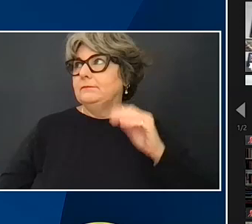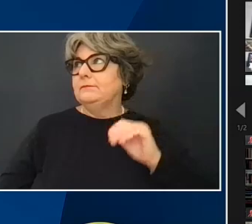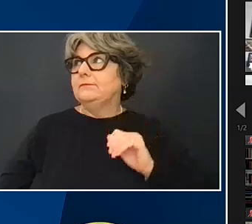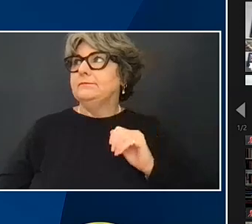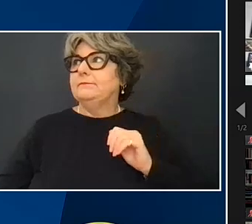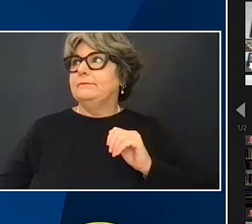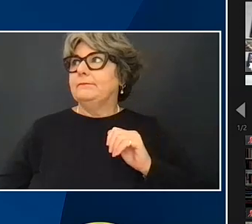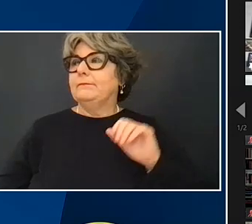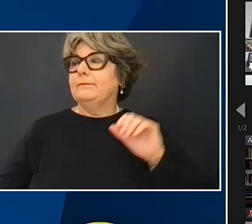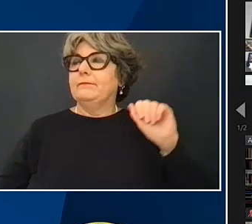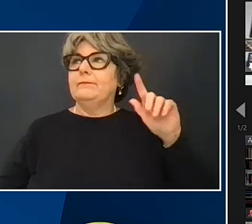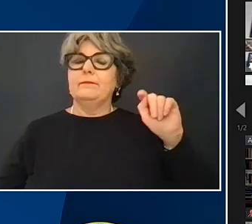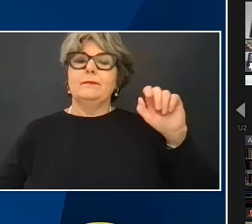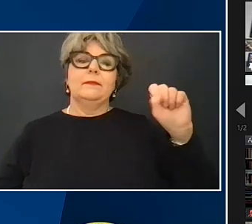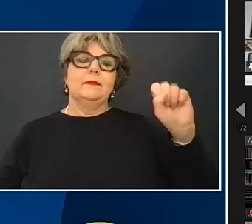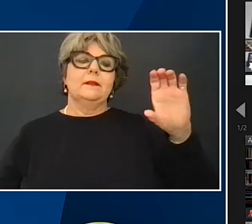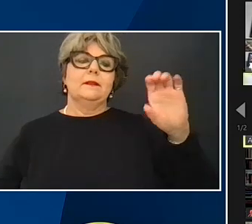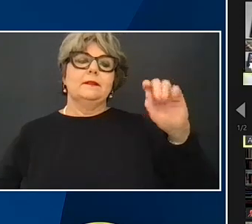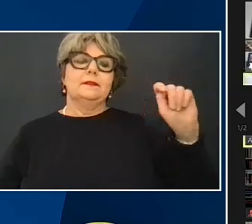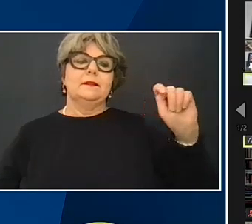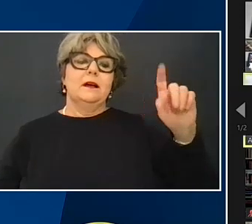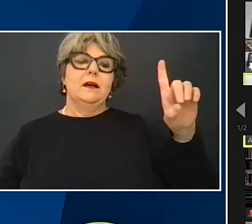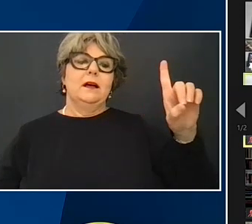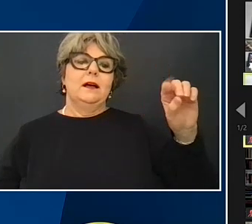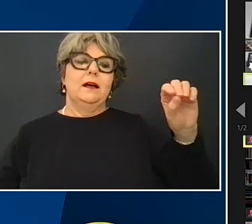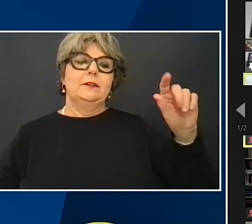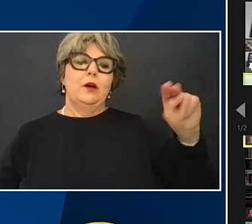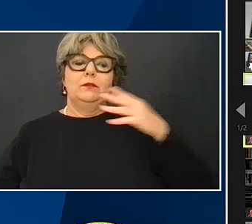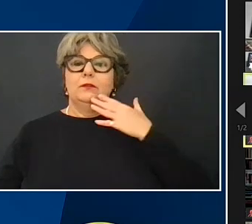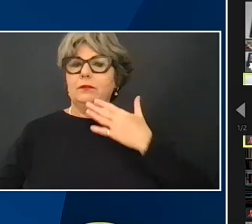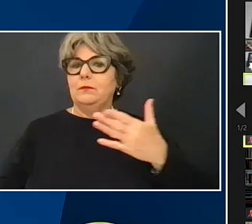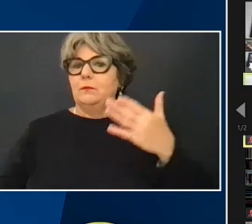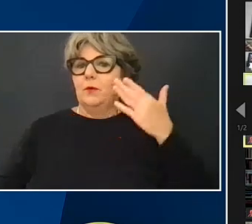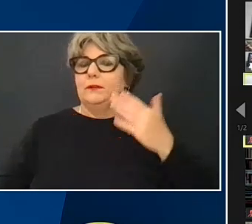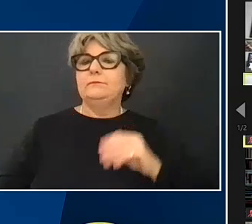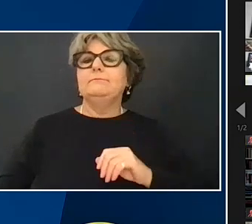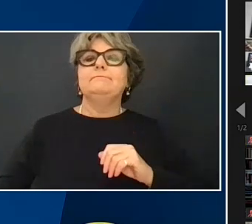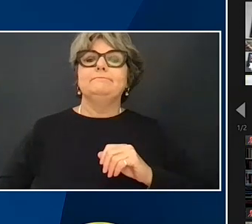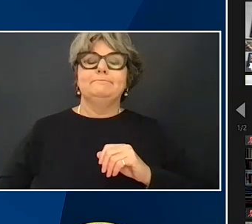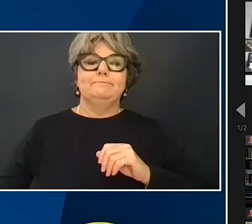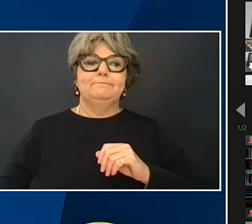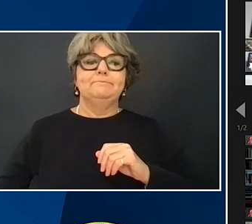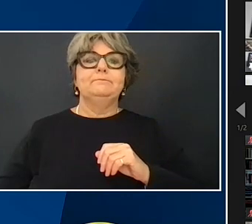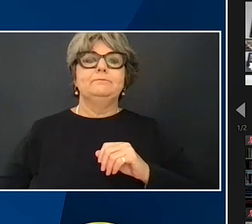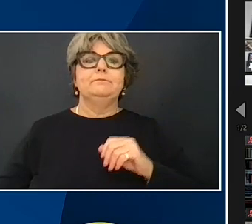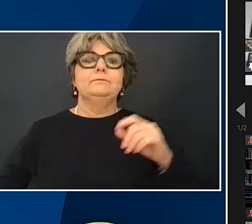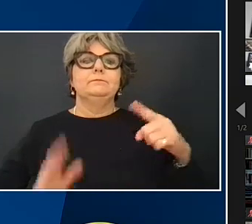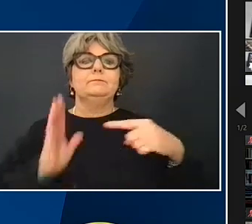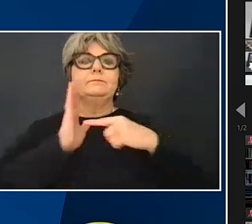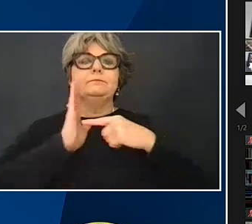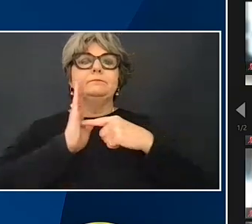Scott Dolan. Good morning. Good morning, Scott. Representing programmatic accrediting agencies